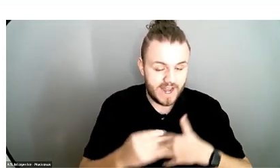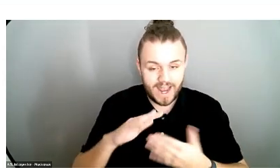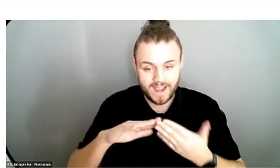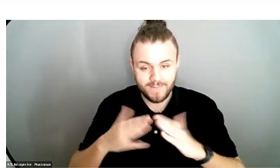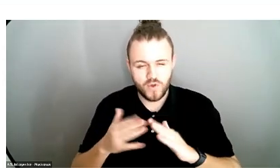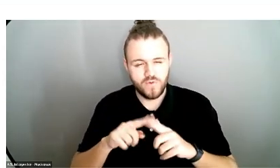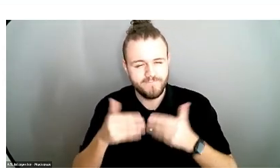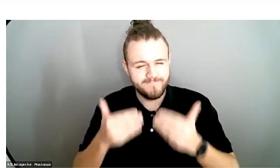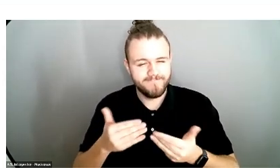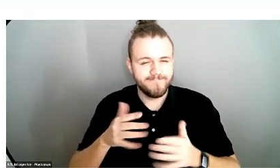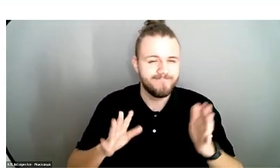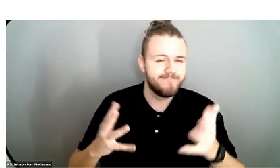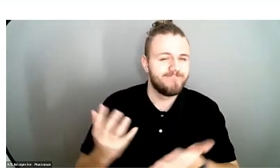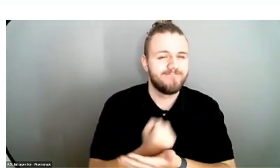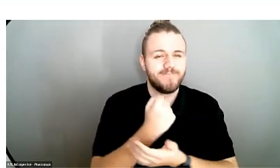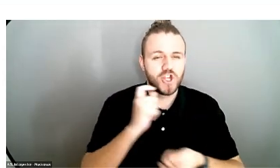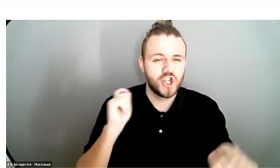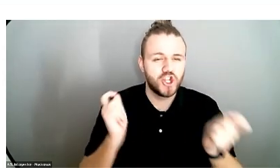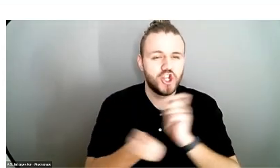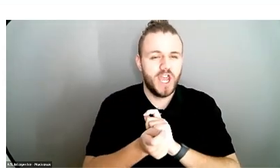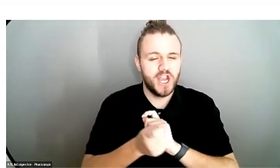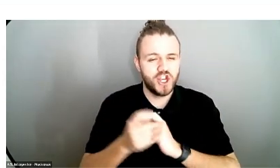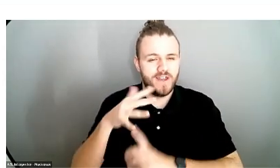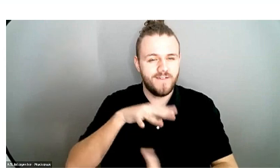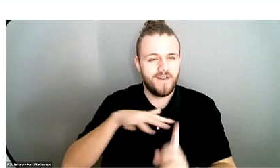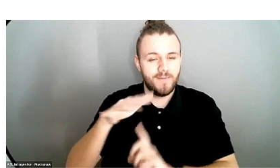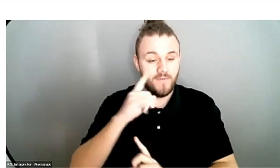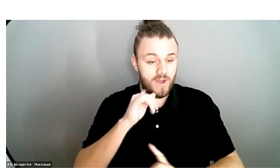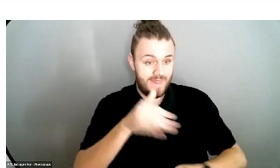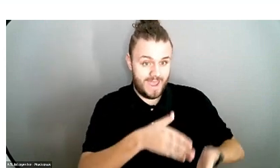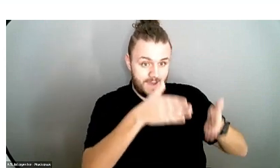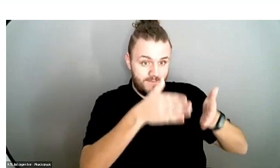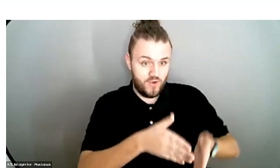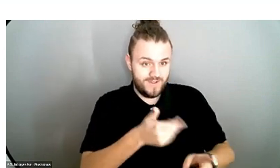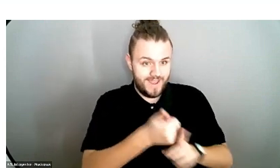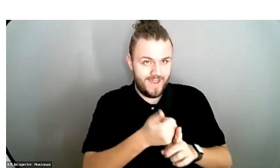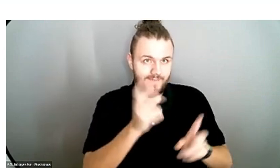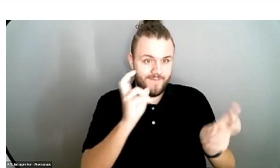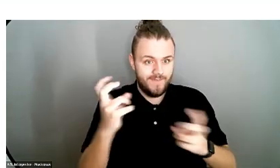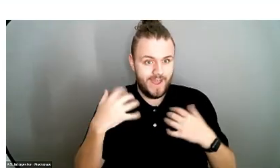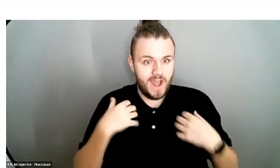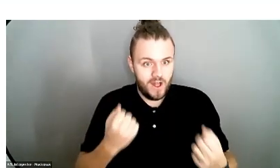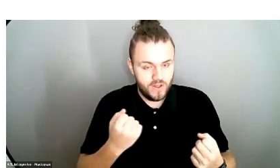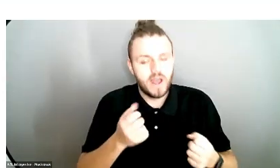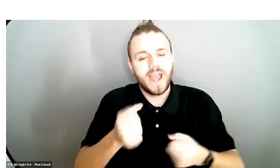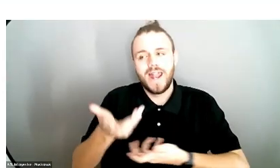the environment so that the person with this health condition can interact appropriately